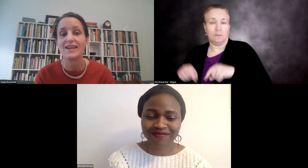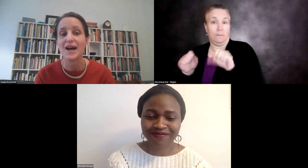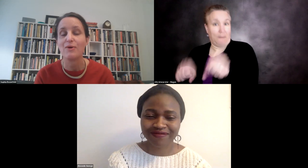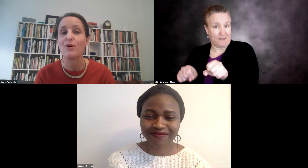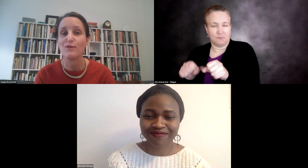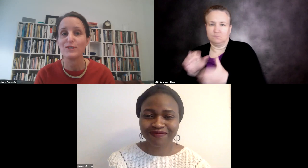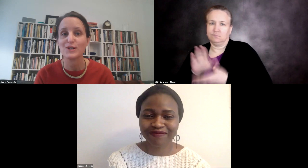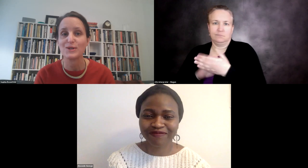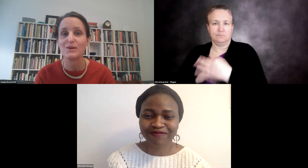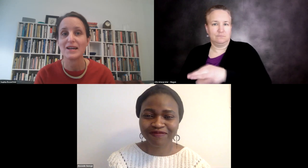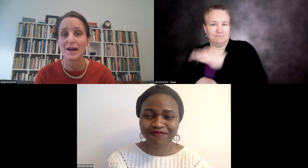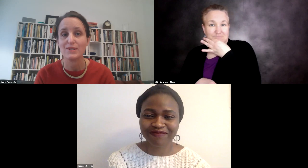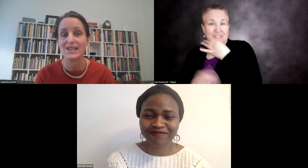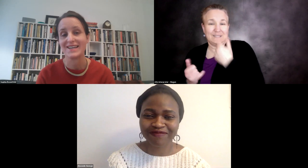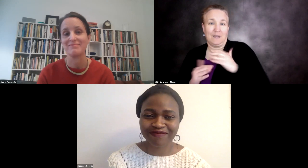And now over to you, Abosede.